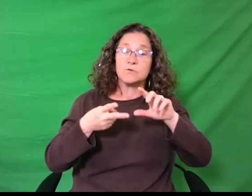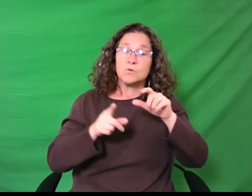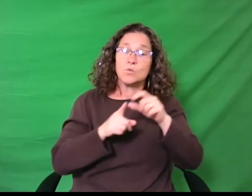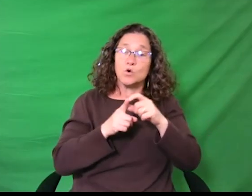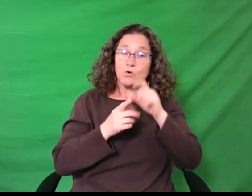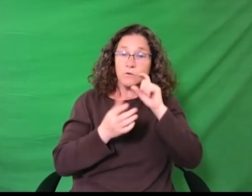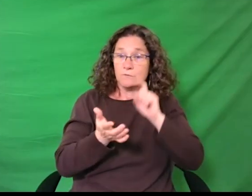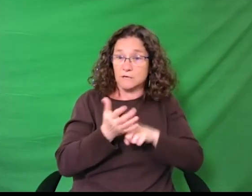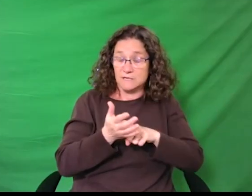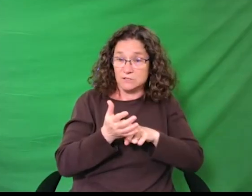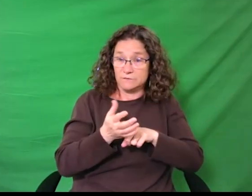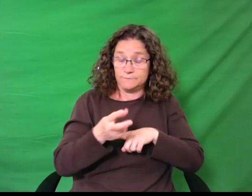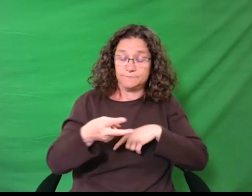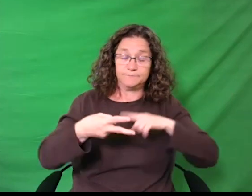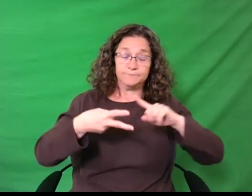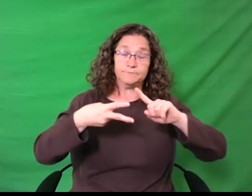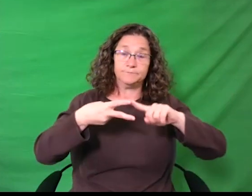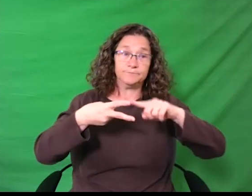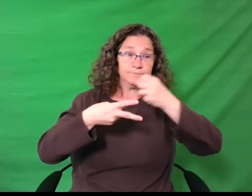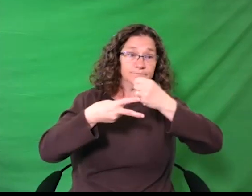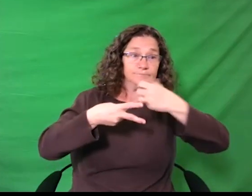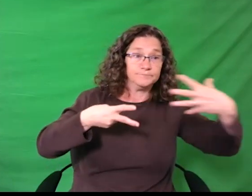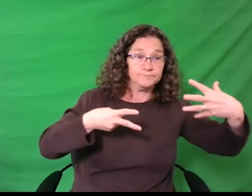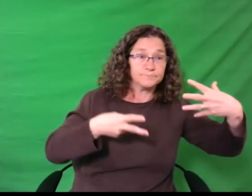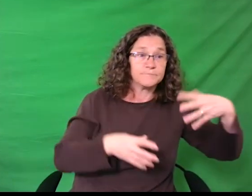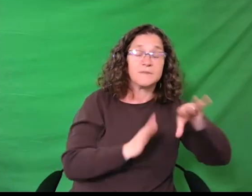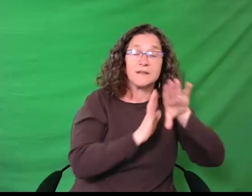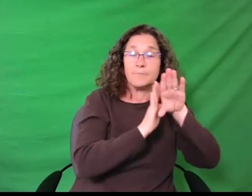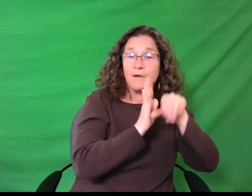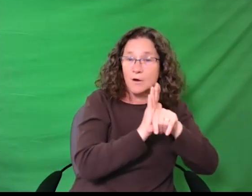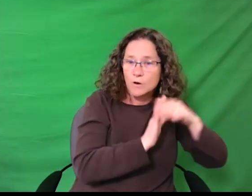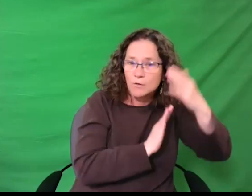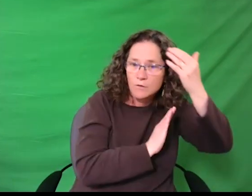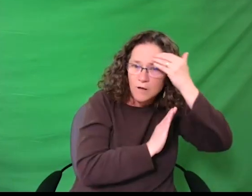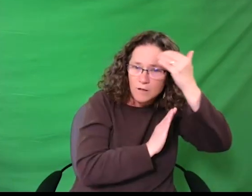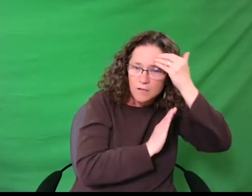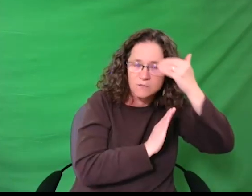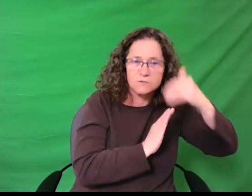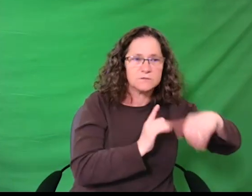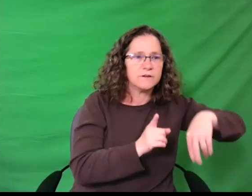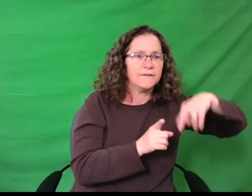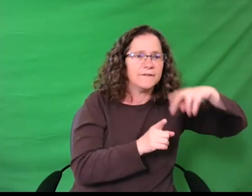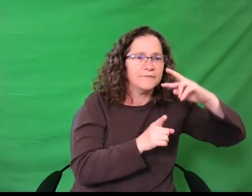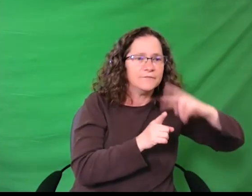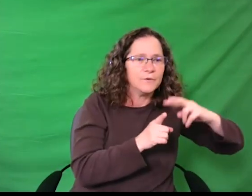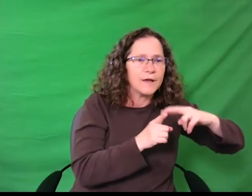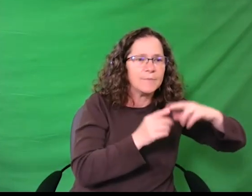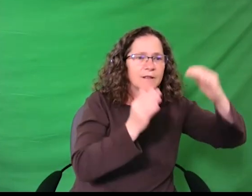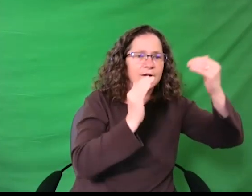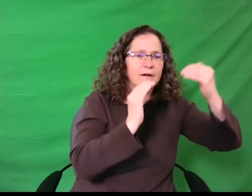Language comprehension includes ideas like background knowledge, vocabulary, language structure,